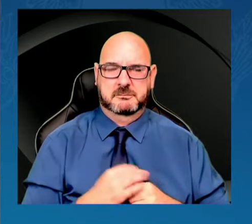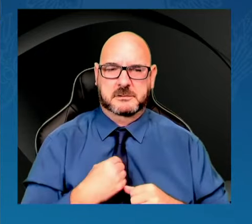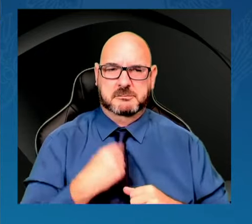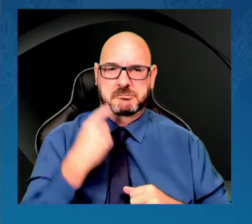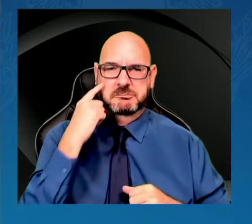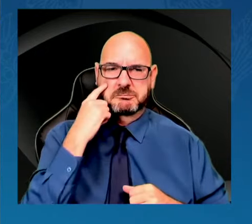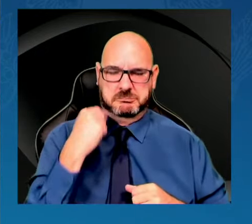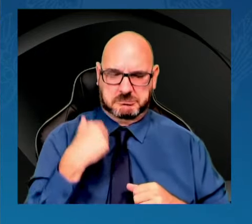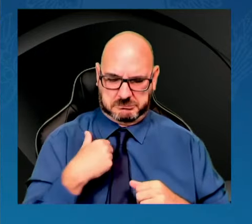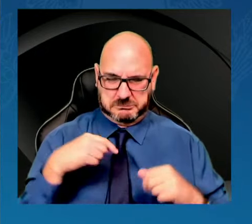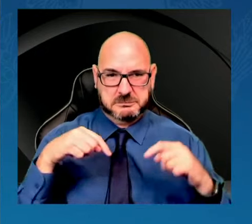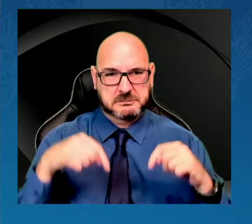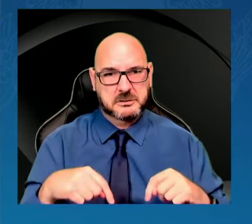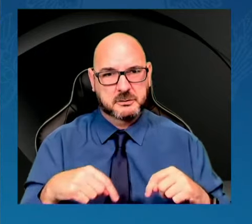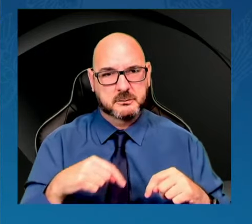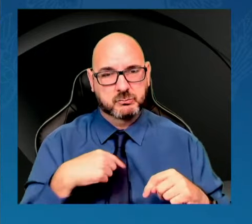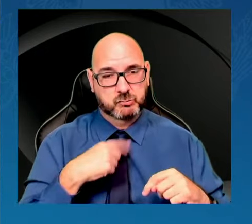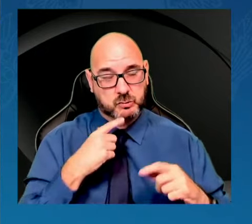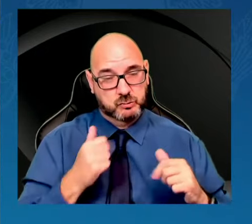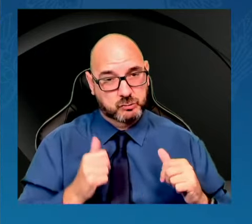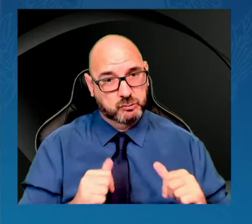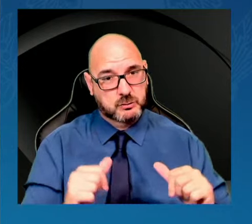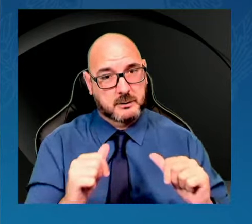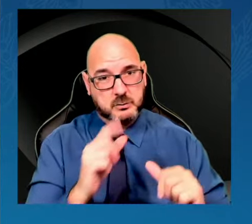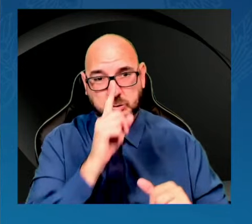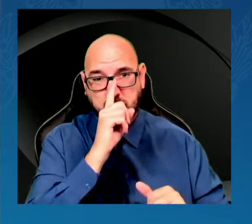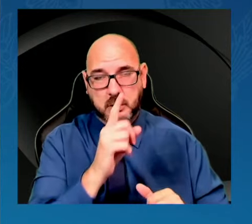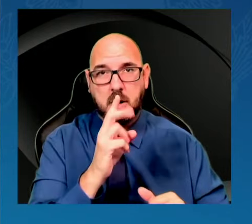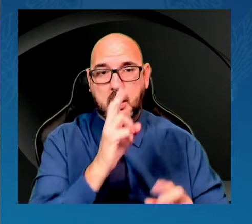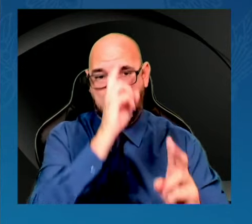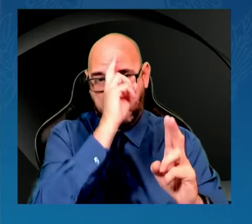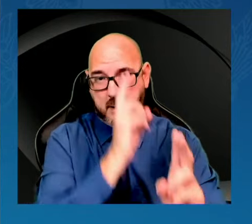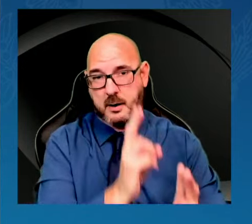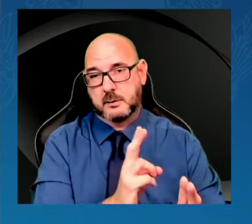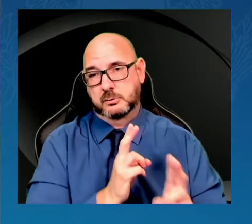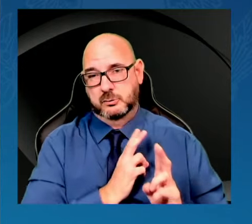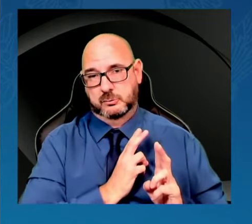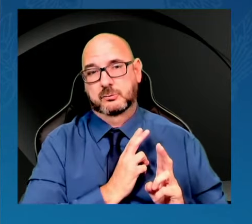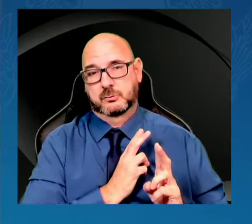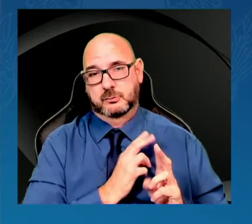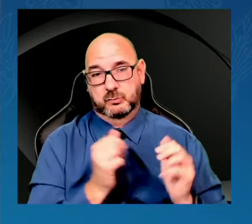and truly honored to be in both of your presence, and all of you -- is because we should care.